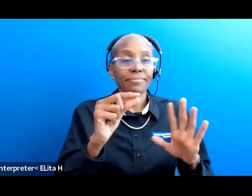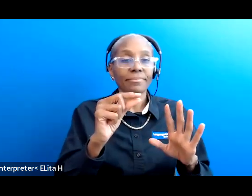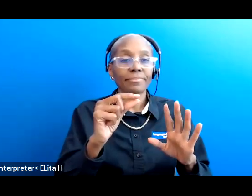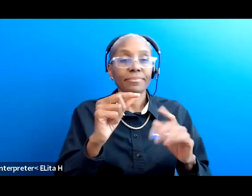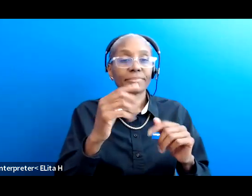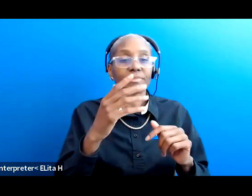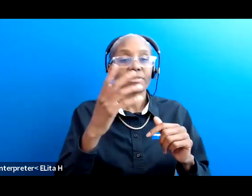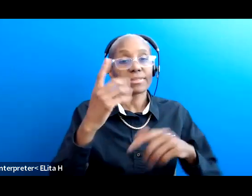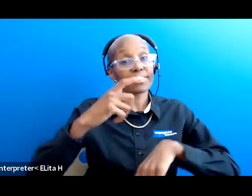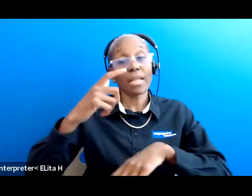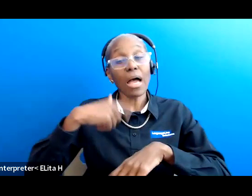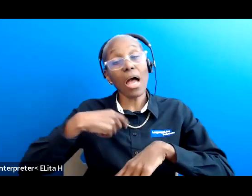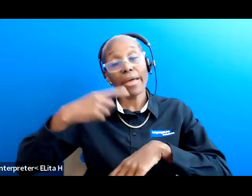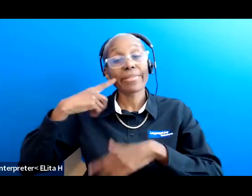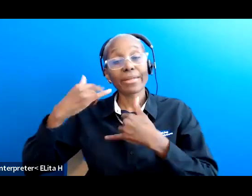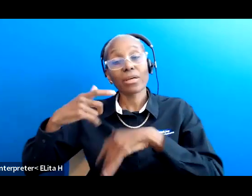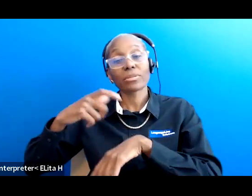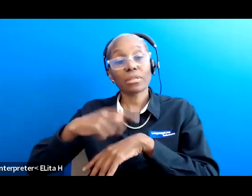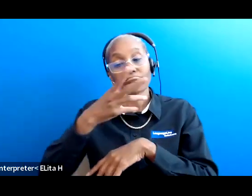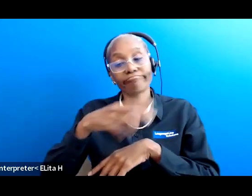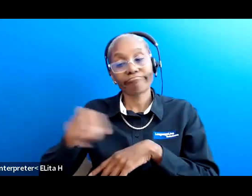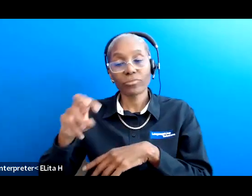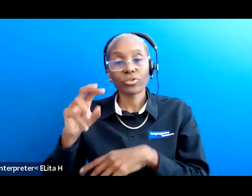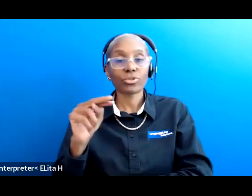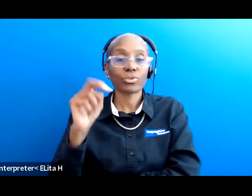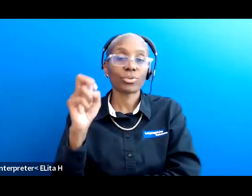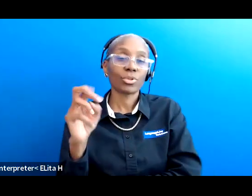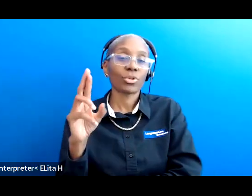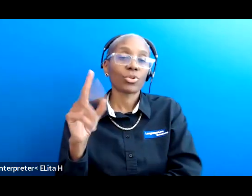I think now it's time that I go on the Neurontin or the Lyrica.”